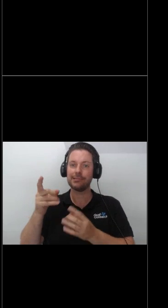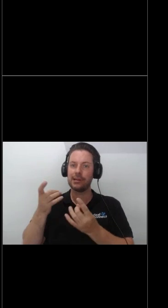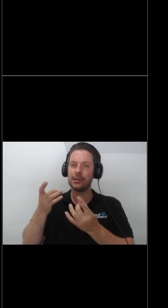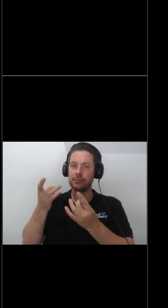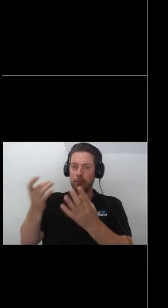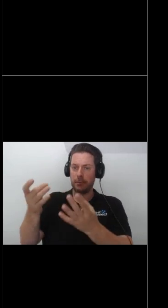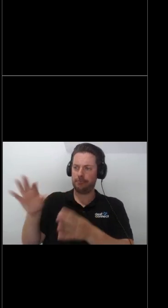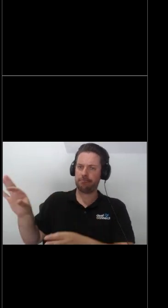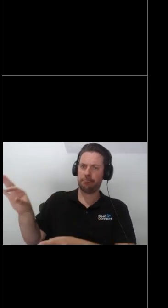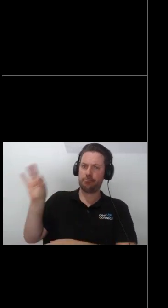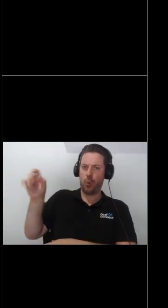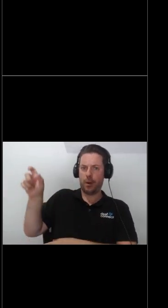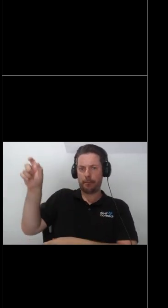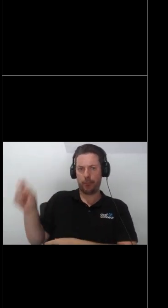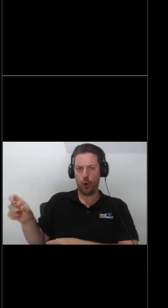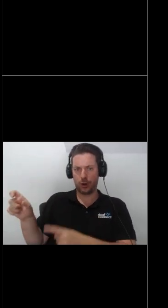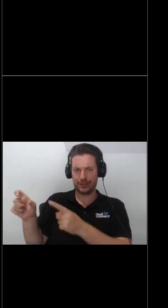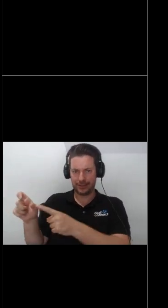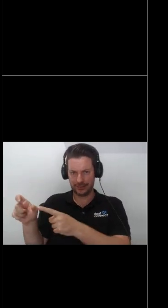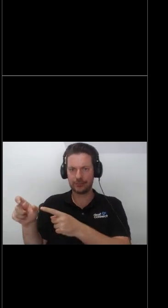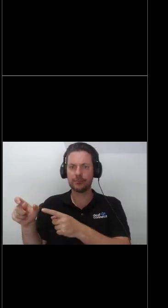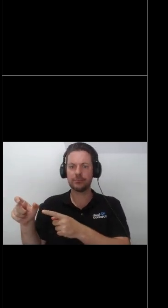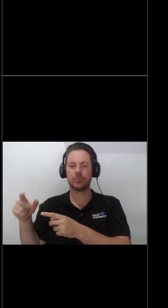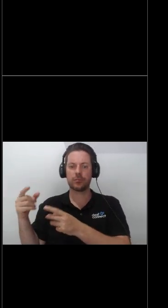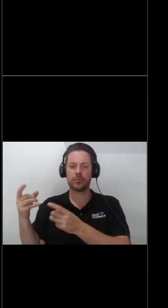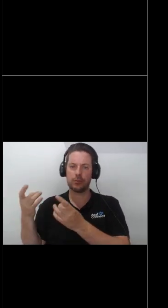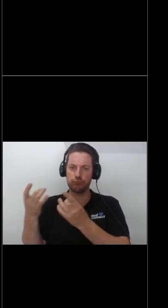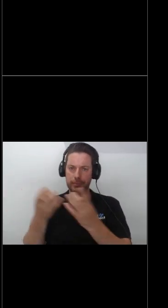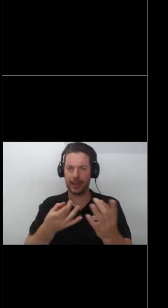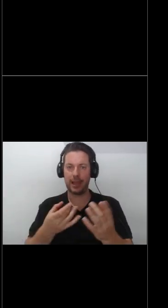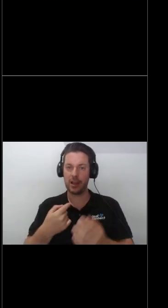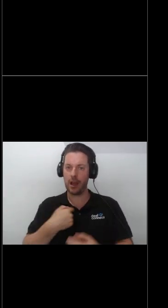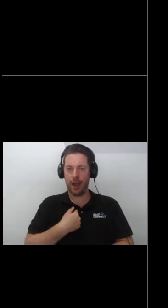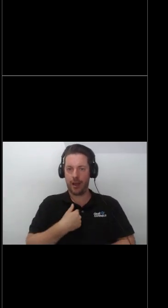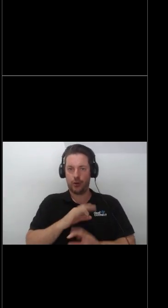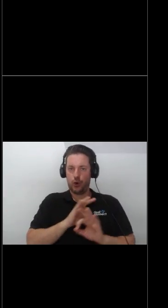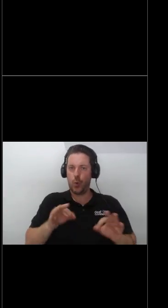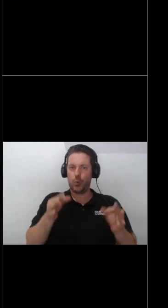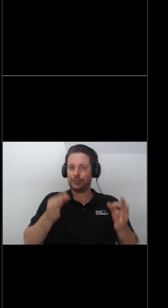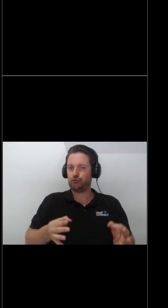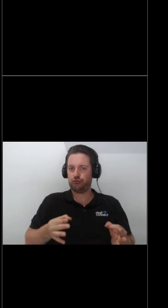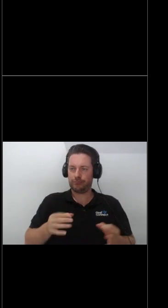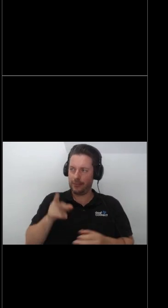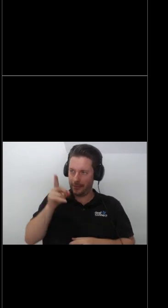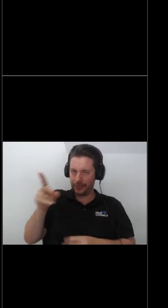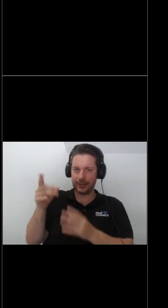So not a psychiatrist of choice. And it's not necessarily subject to the same confidentiality